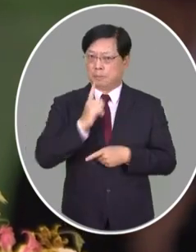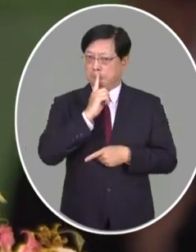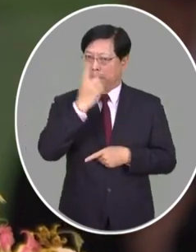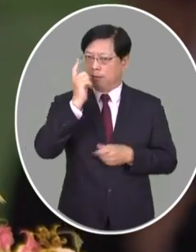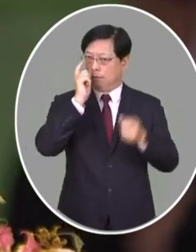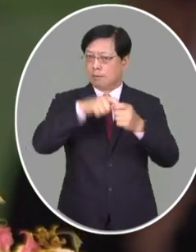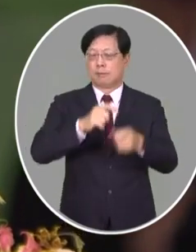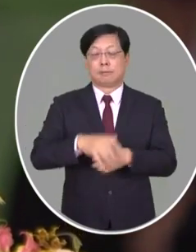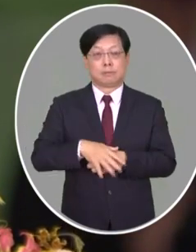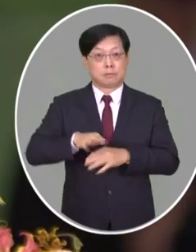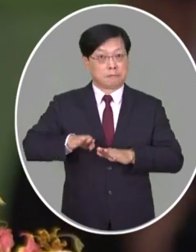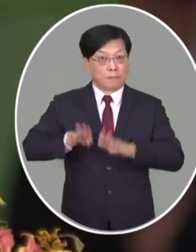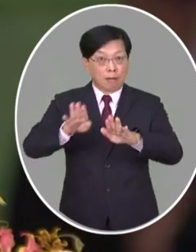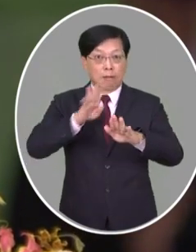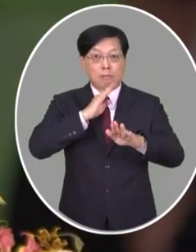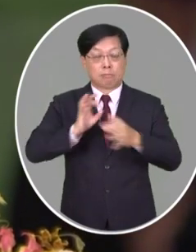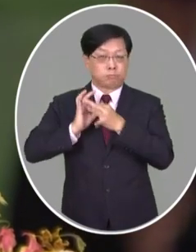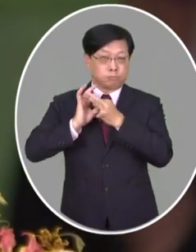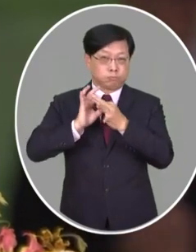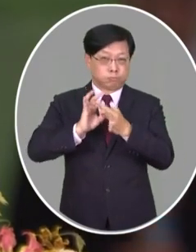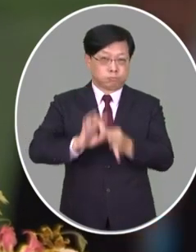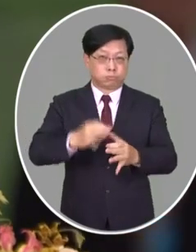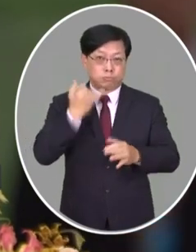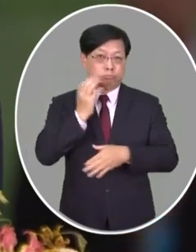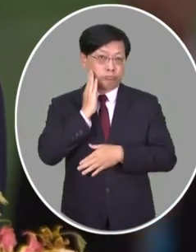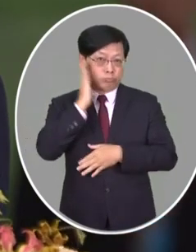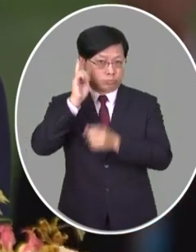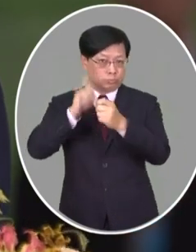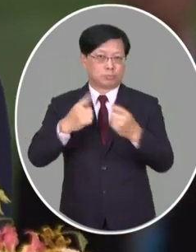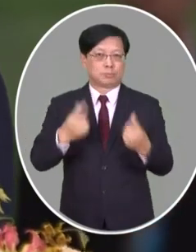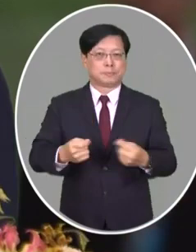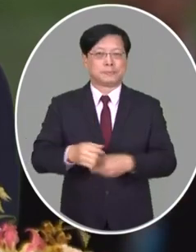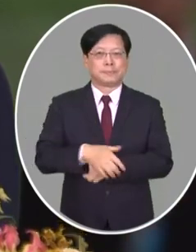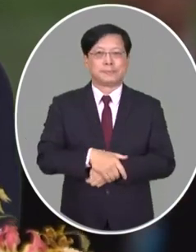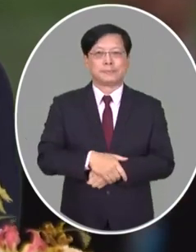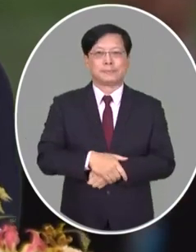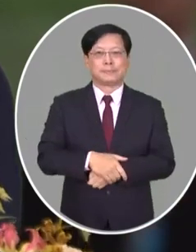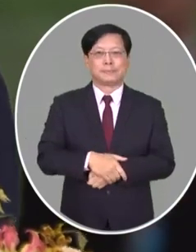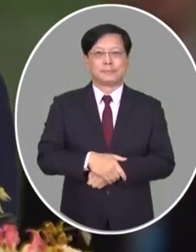Prosperity is the goal of long-term peace and stability . The future of both sides of